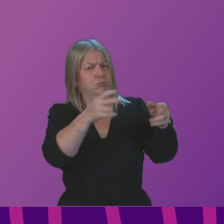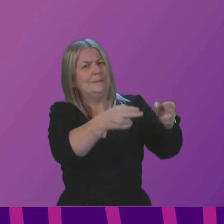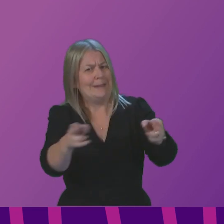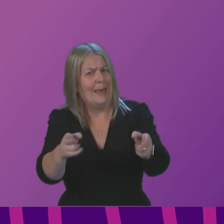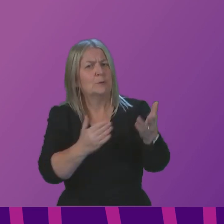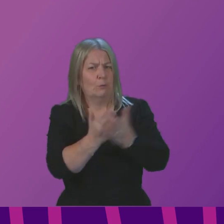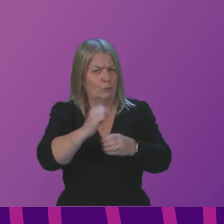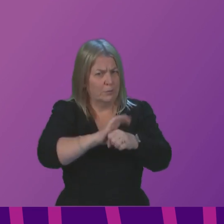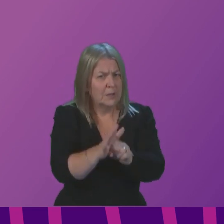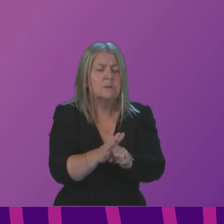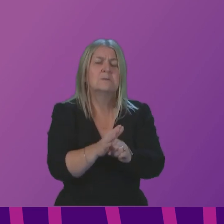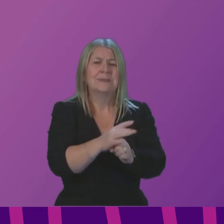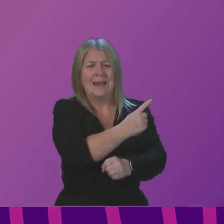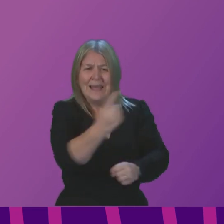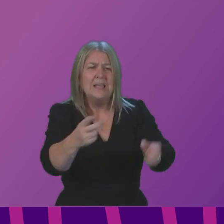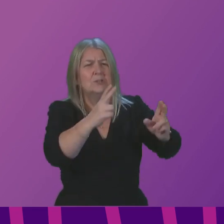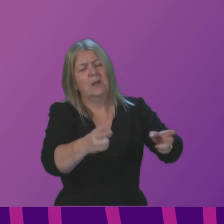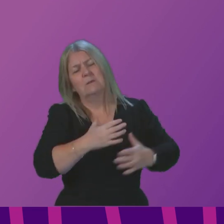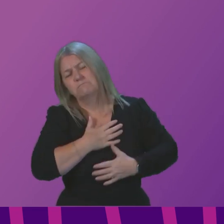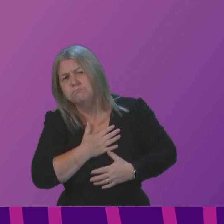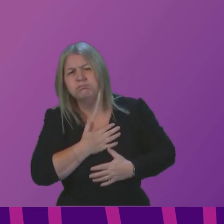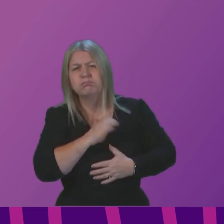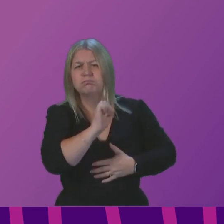death is a tragedy and I offer my condolences to the people affected.